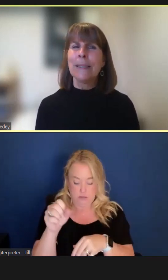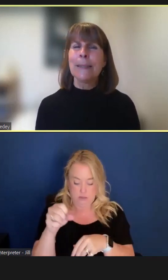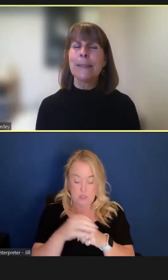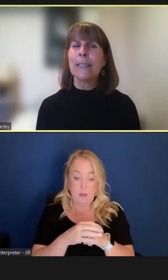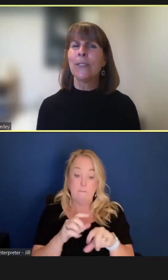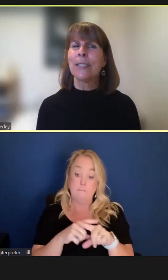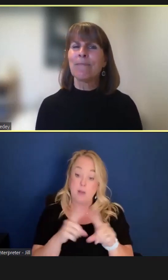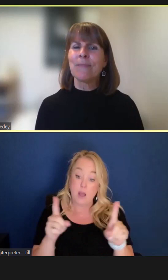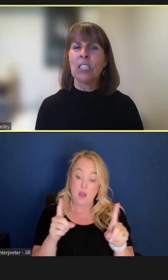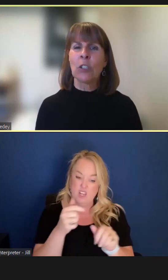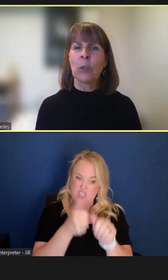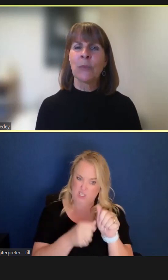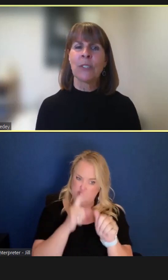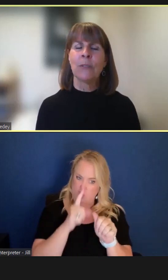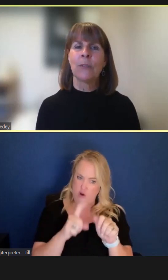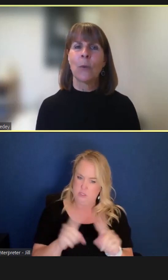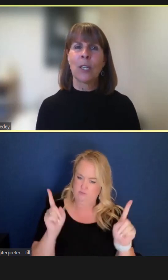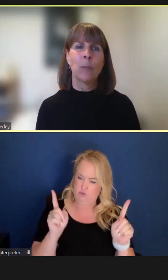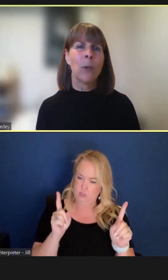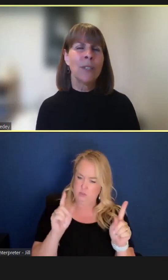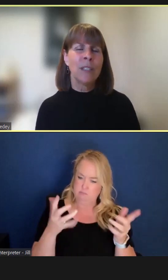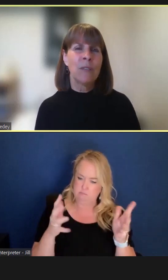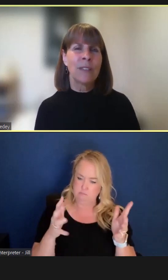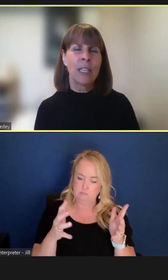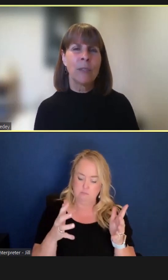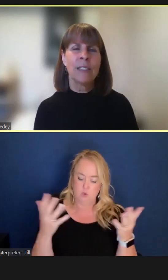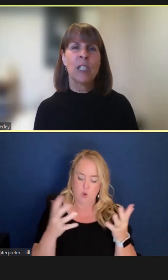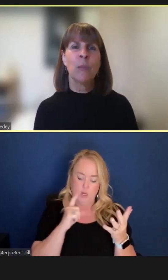little different in terms of what component of language they might be